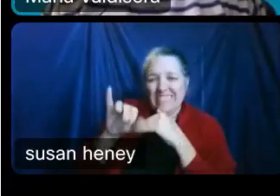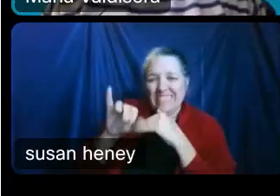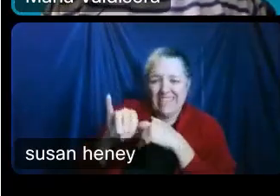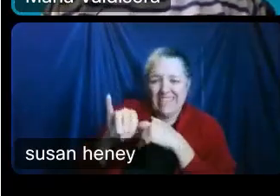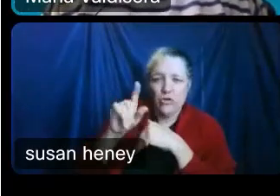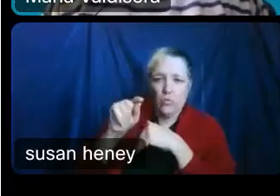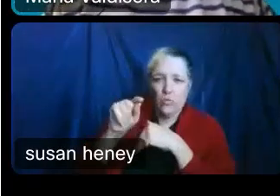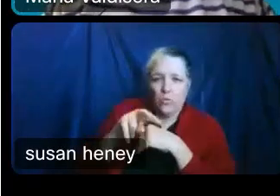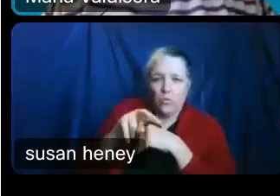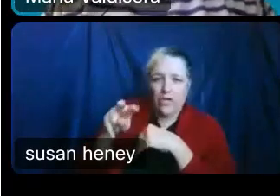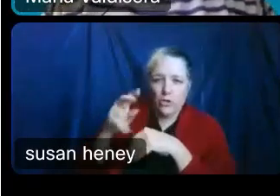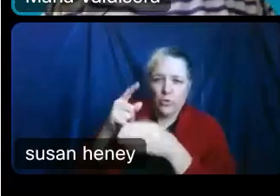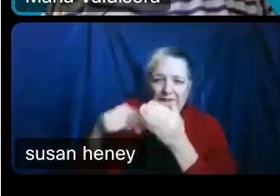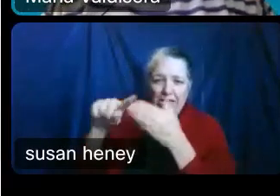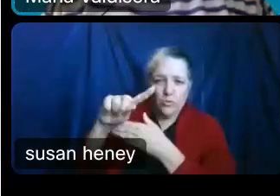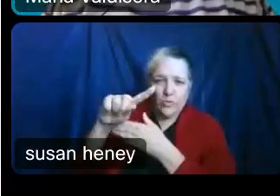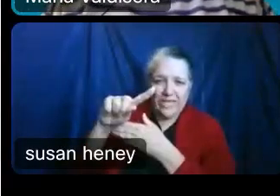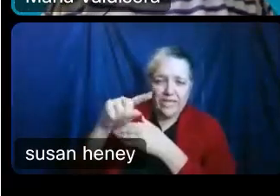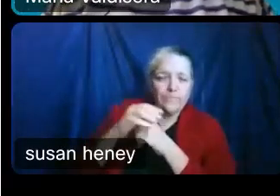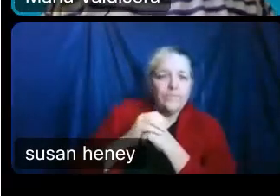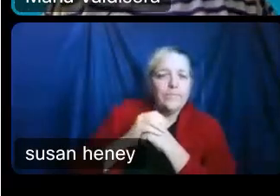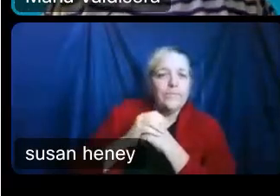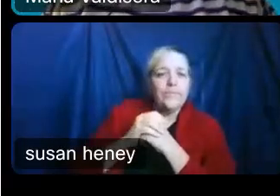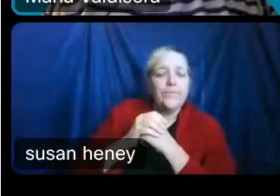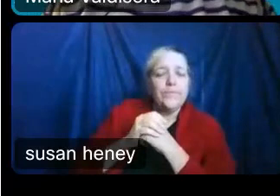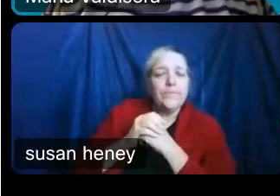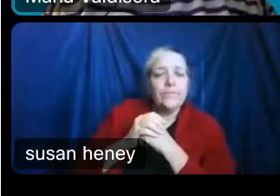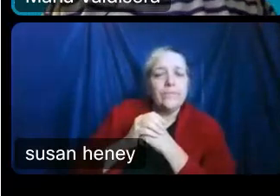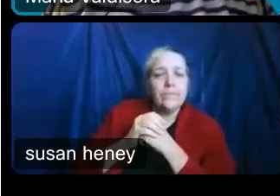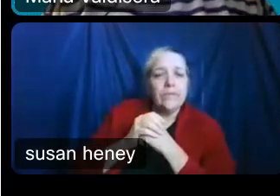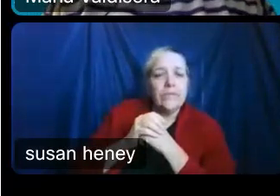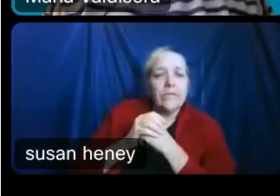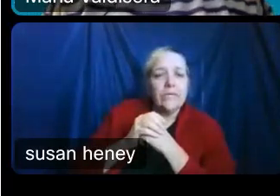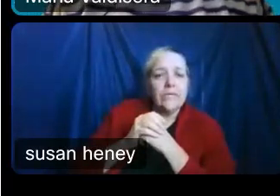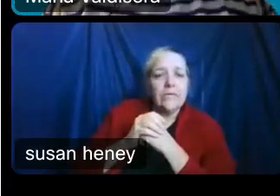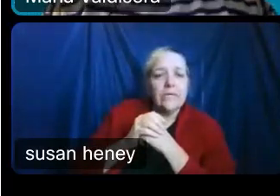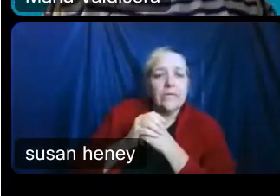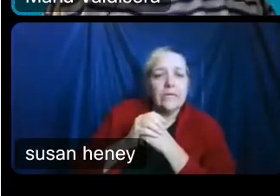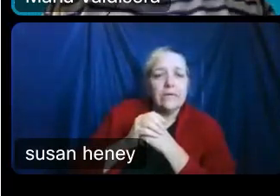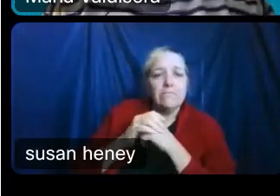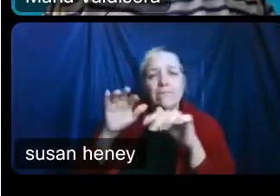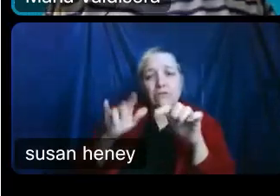Data.Census.Gov But I will go to data.census.gov now. This